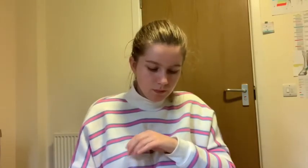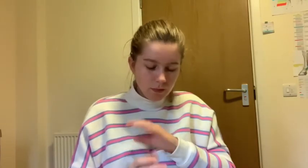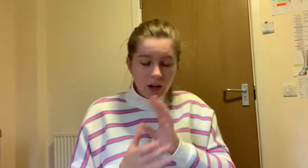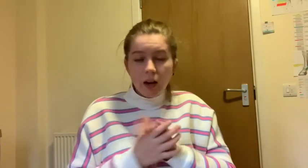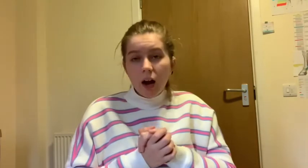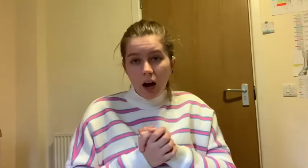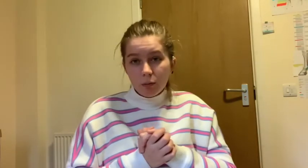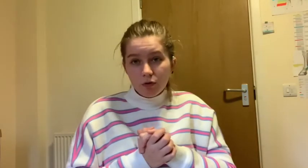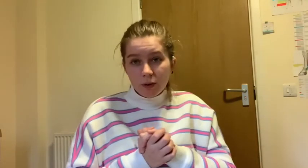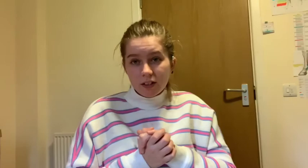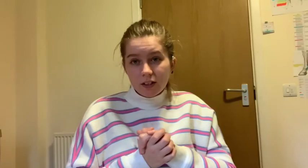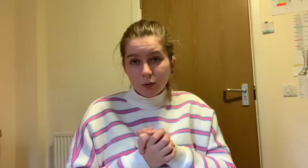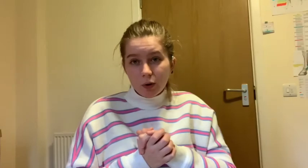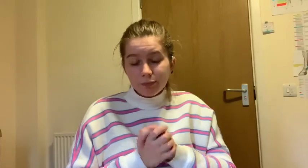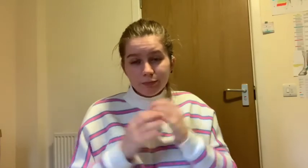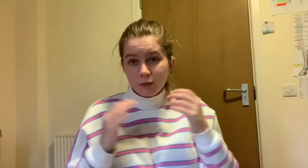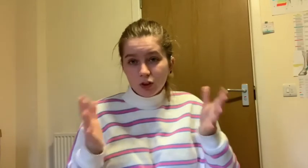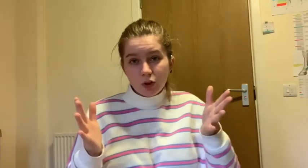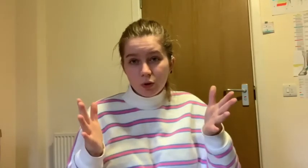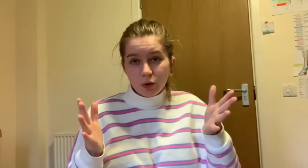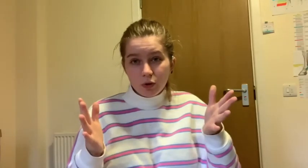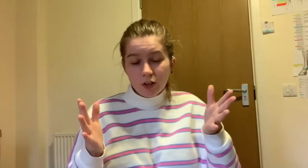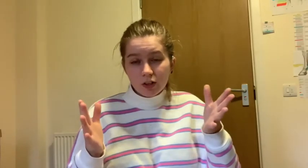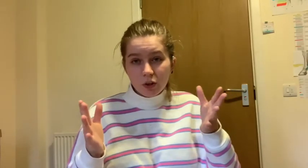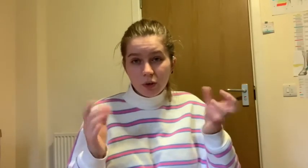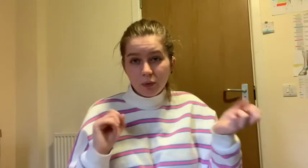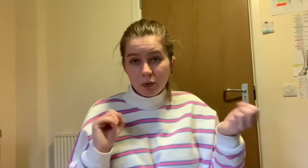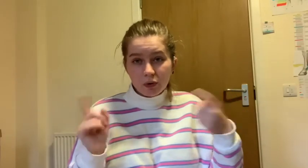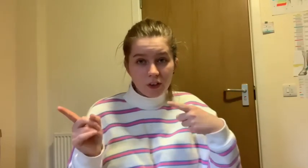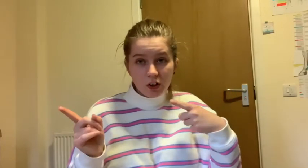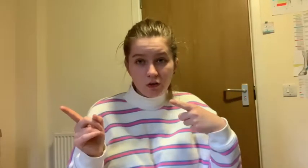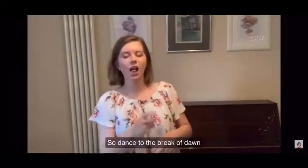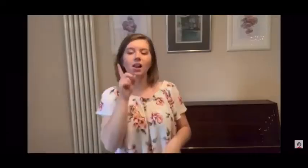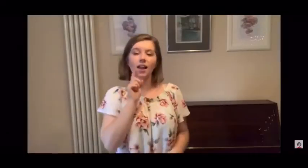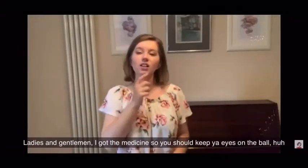I'm not repeating this one because you know the chorus so, we will do the video.